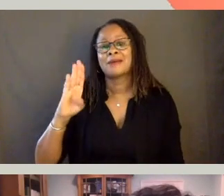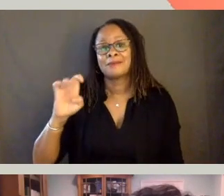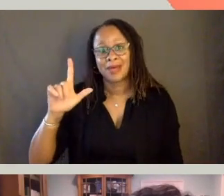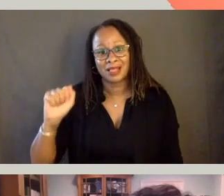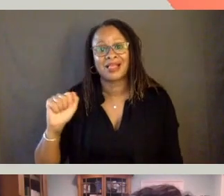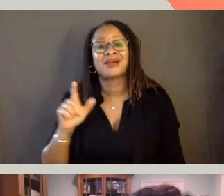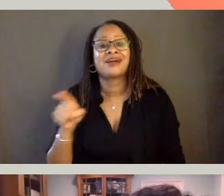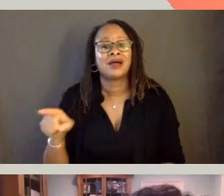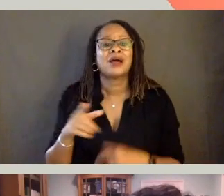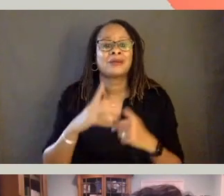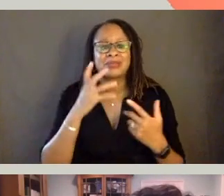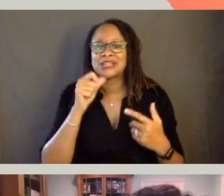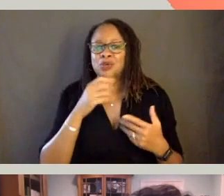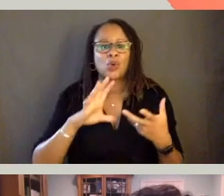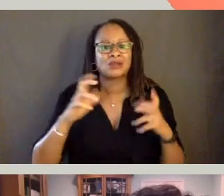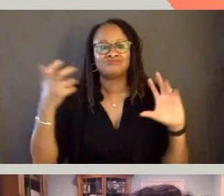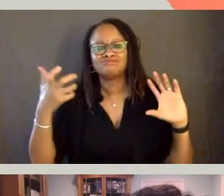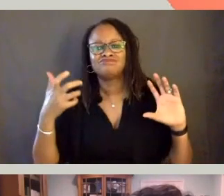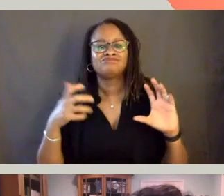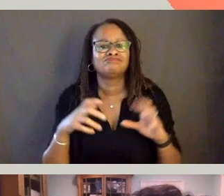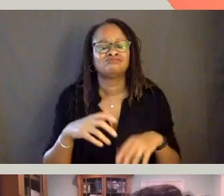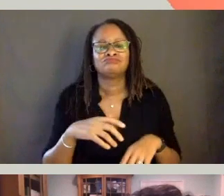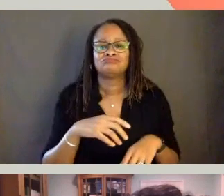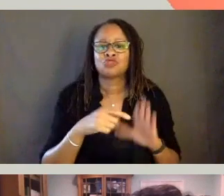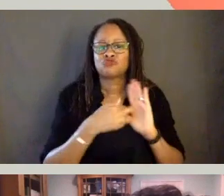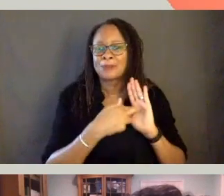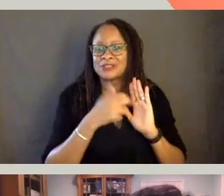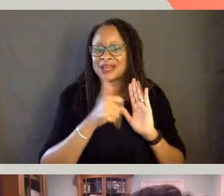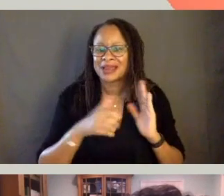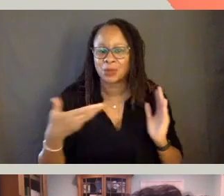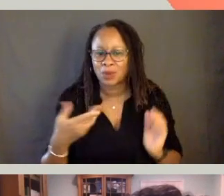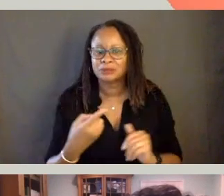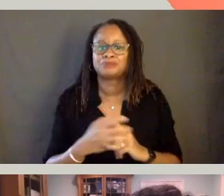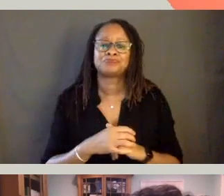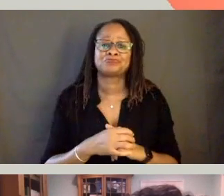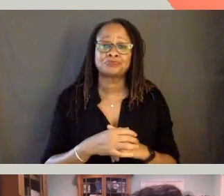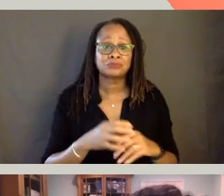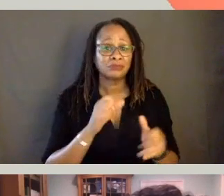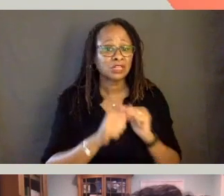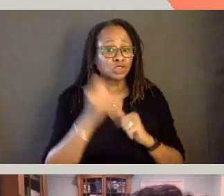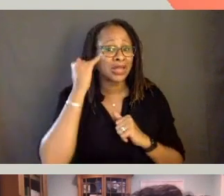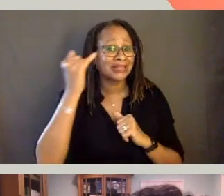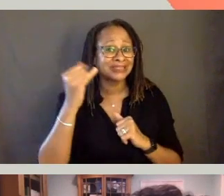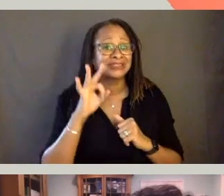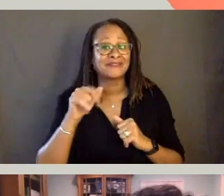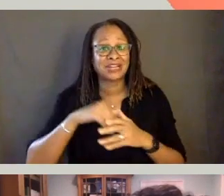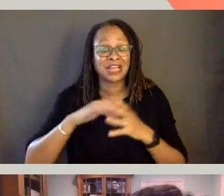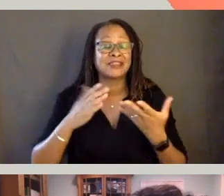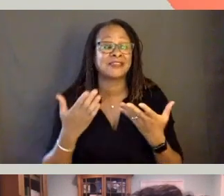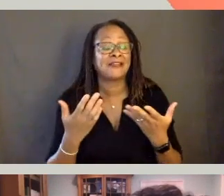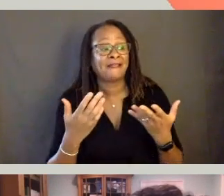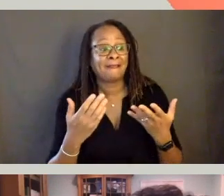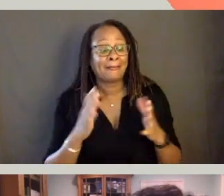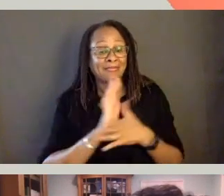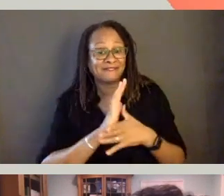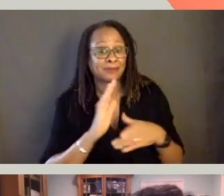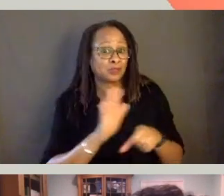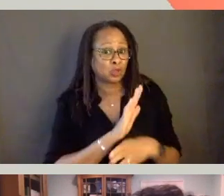And, there's still notions of it in the film and there's nods, there's a whole section that's just talks about kinda how